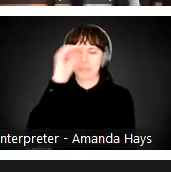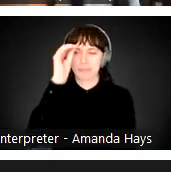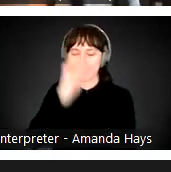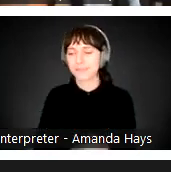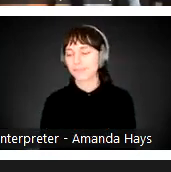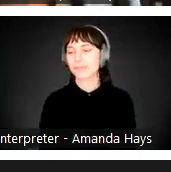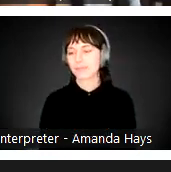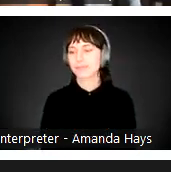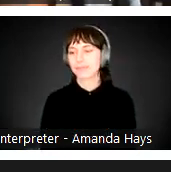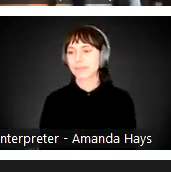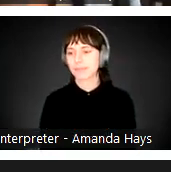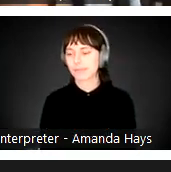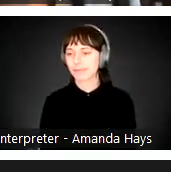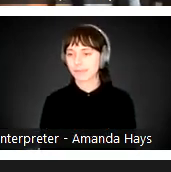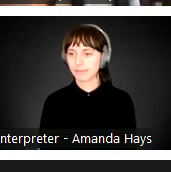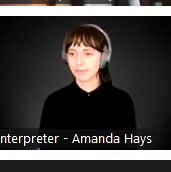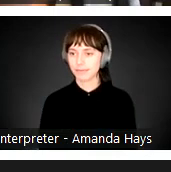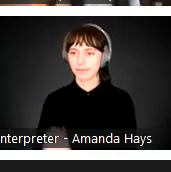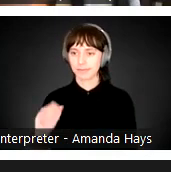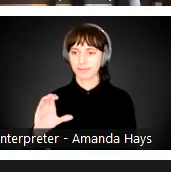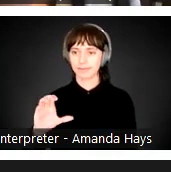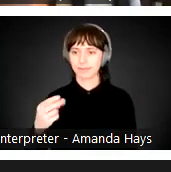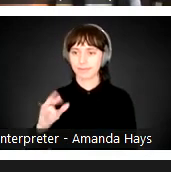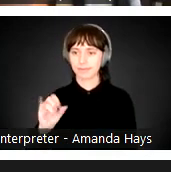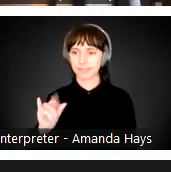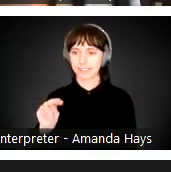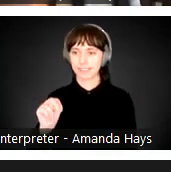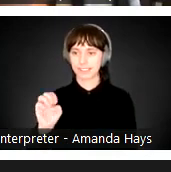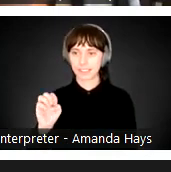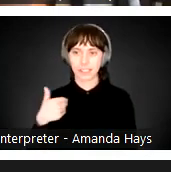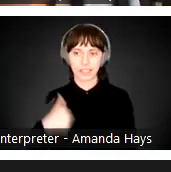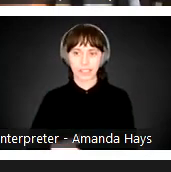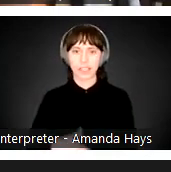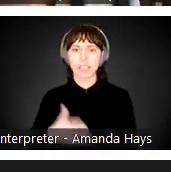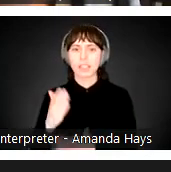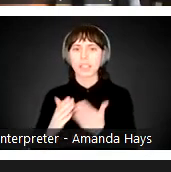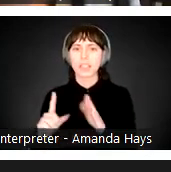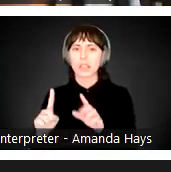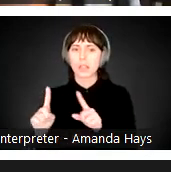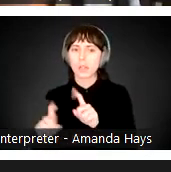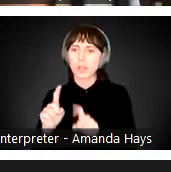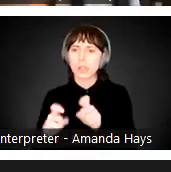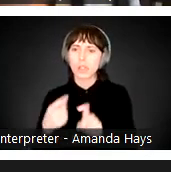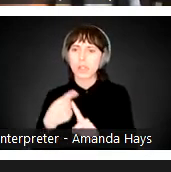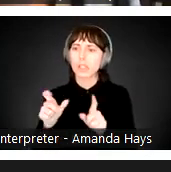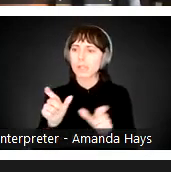This is Christine. We've received a few questions from